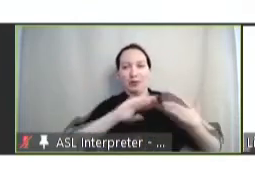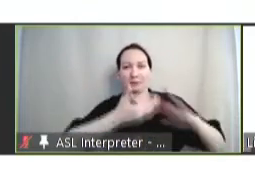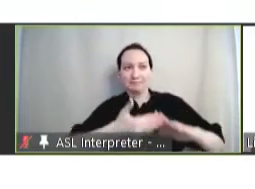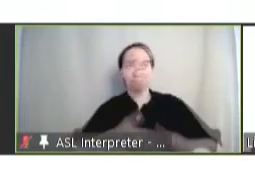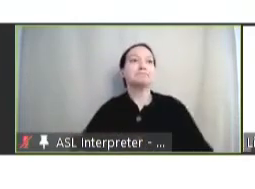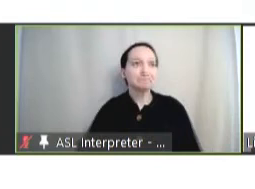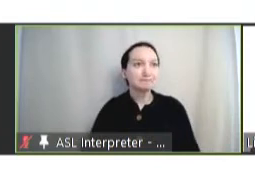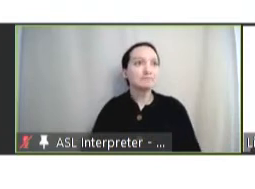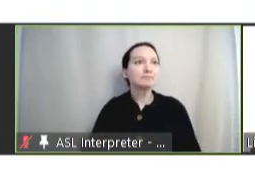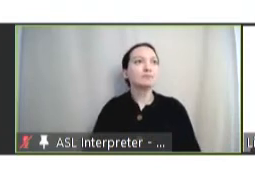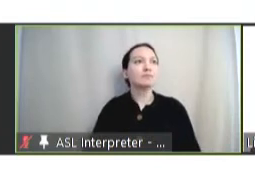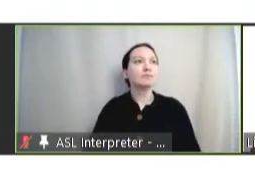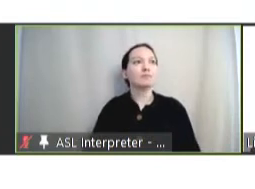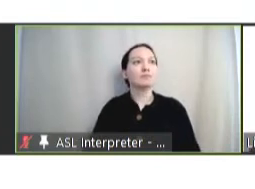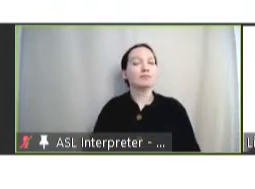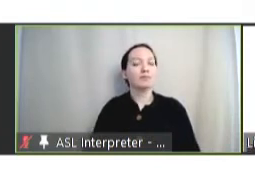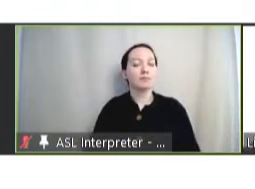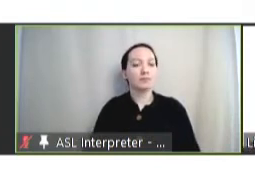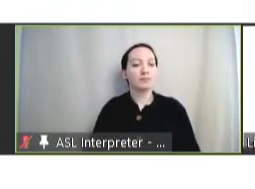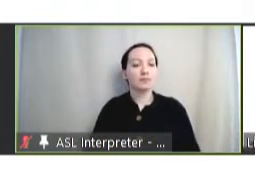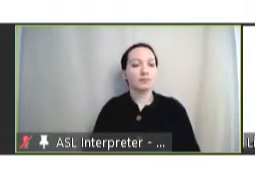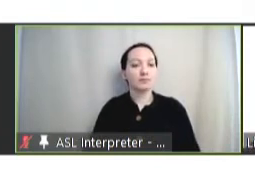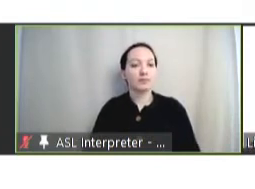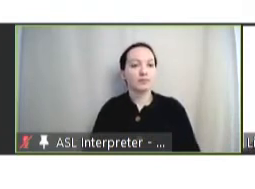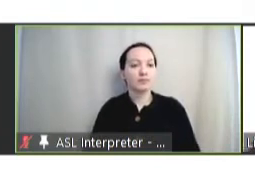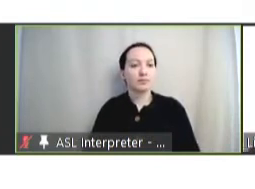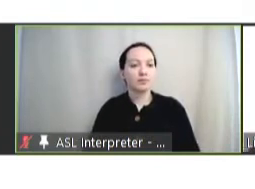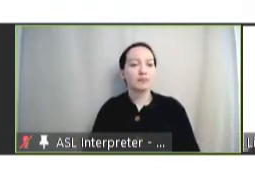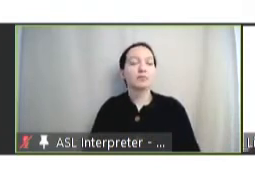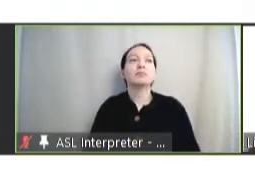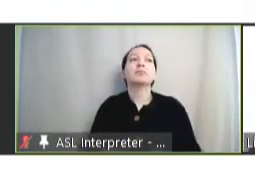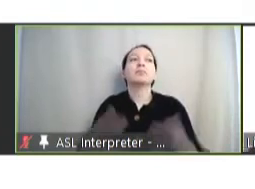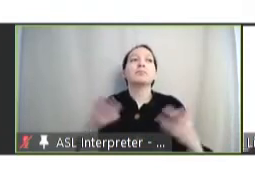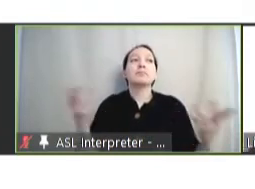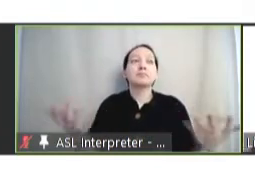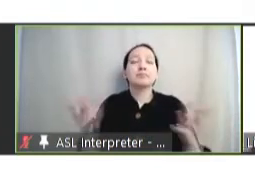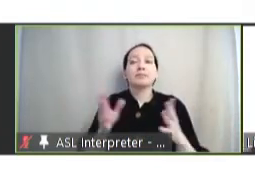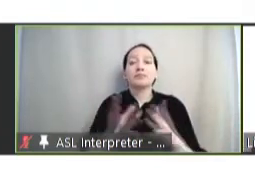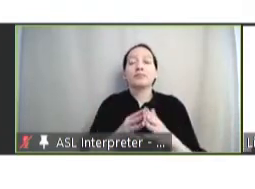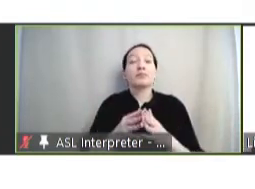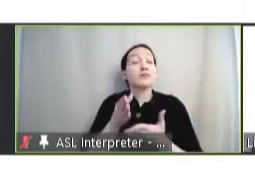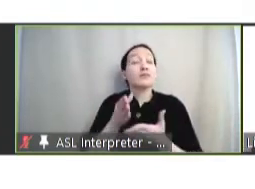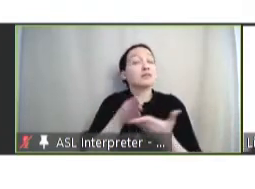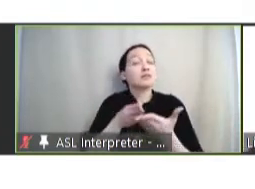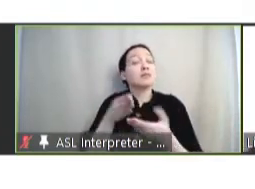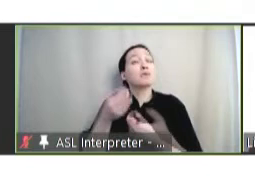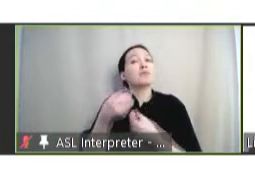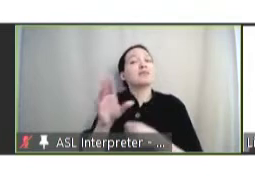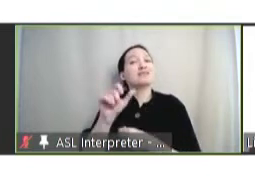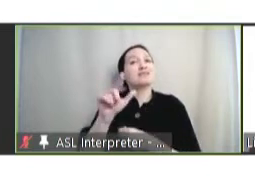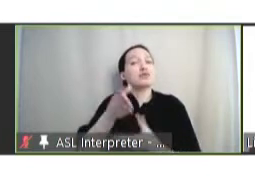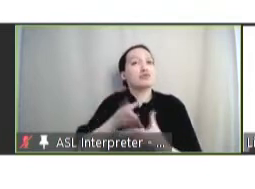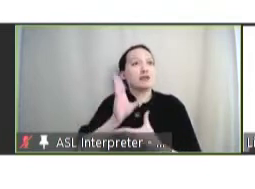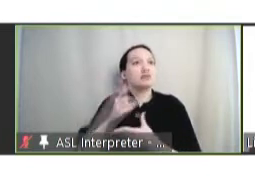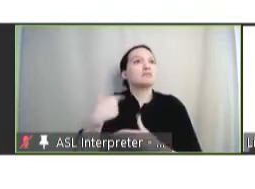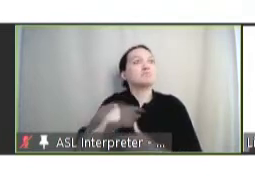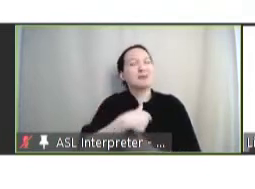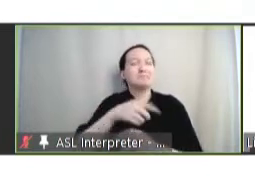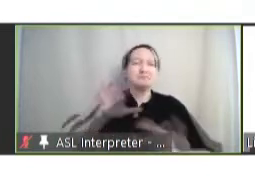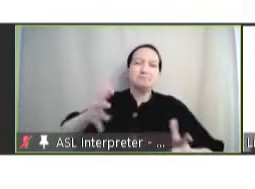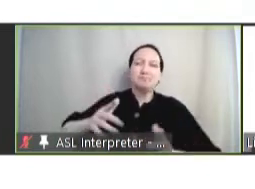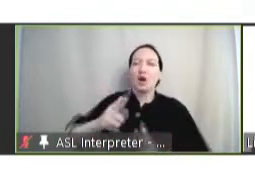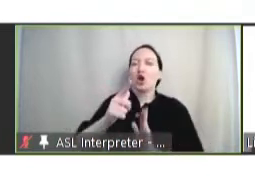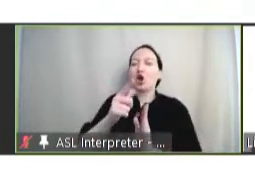You know, in sum, the Office of Civil Rights, we are a law enforcement agency, and so you know,